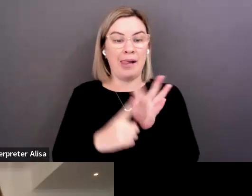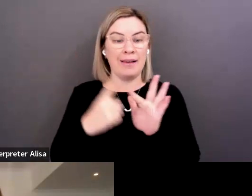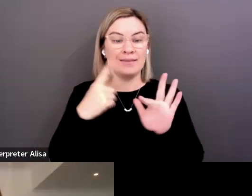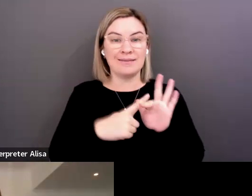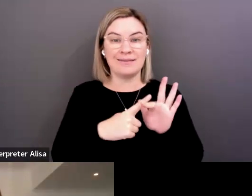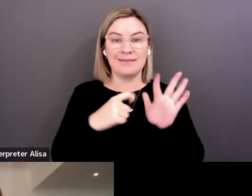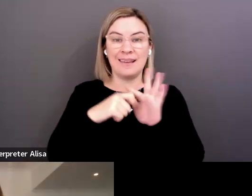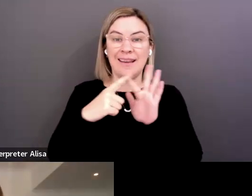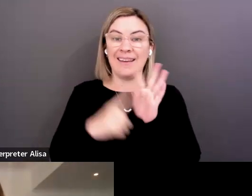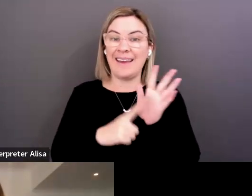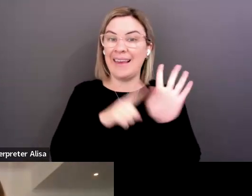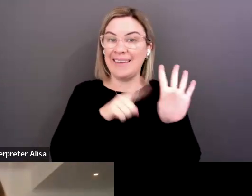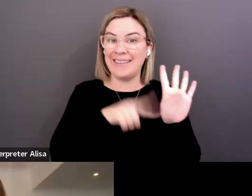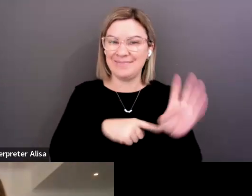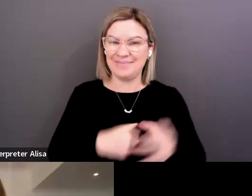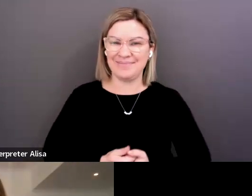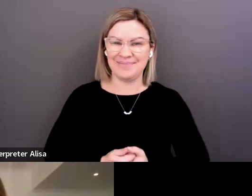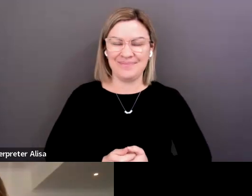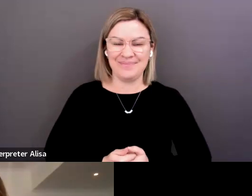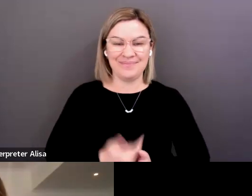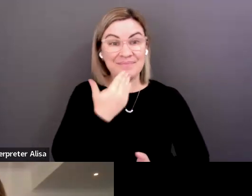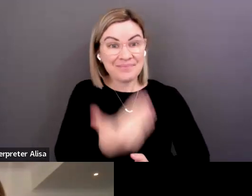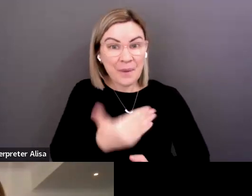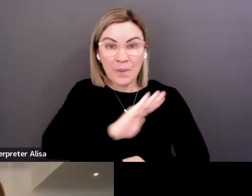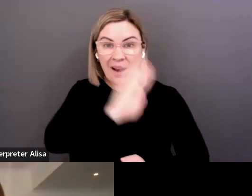time for that at the end. I will hand to our speakers to introduce